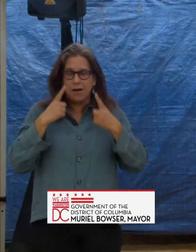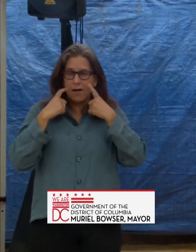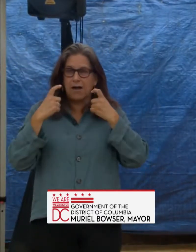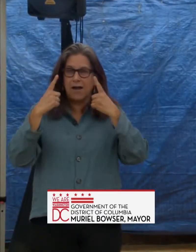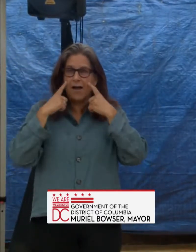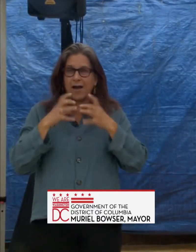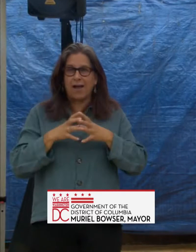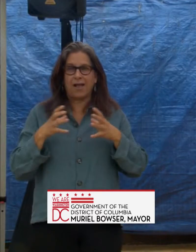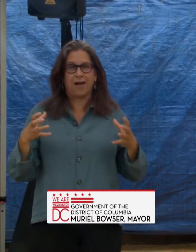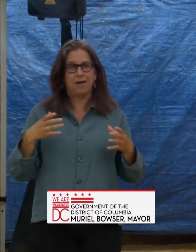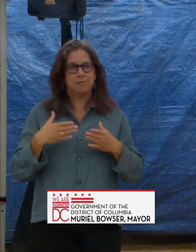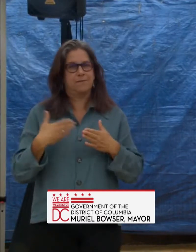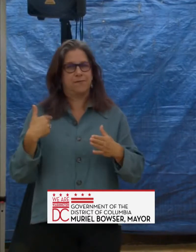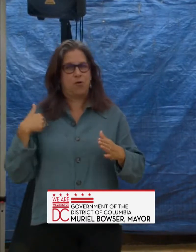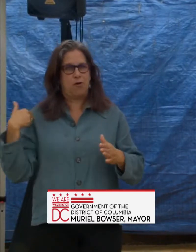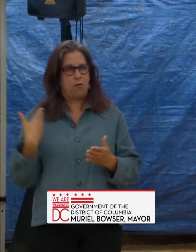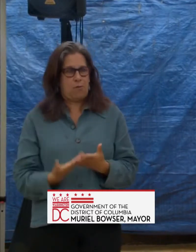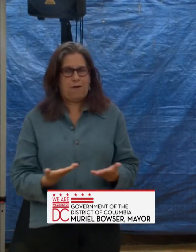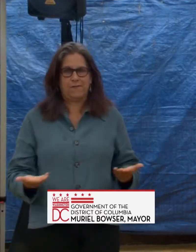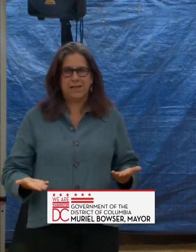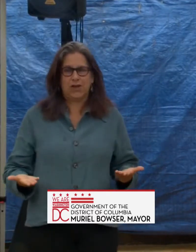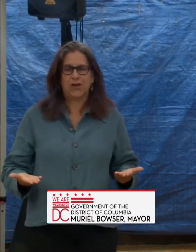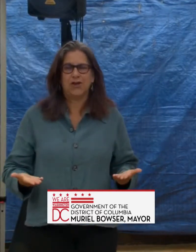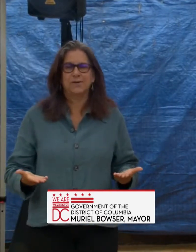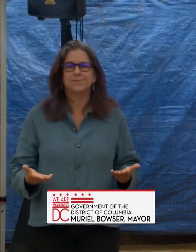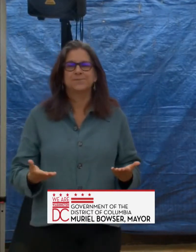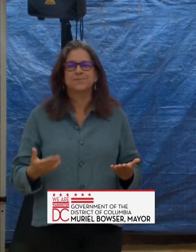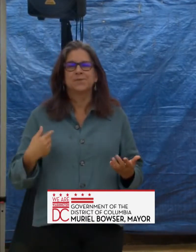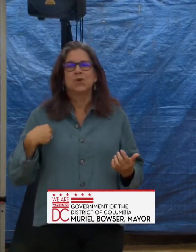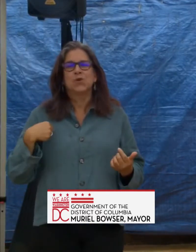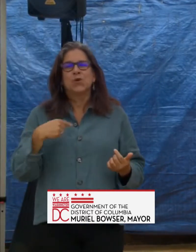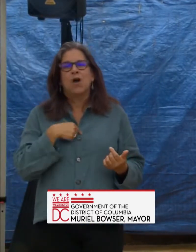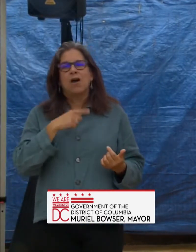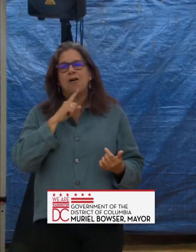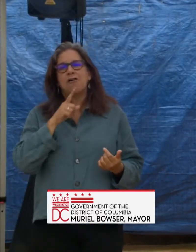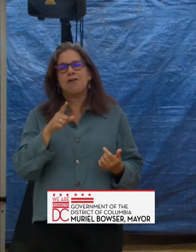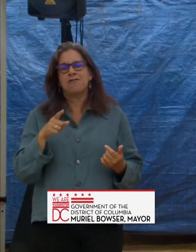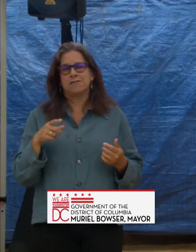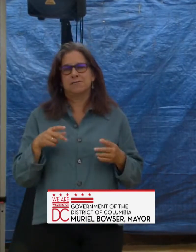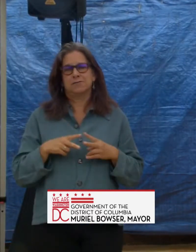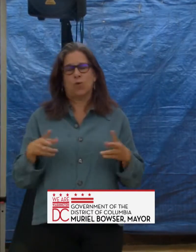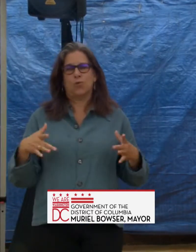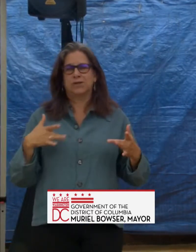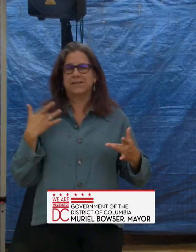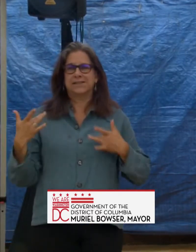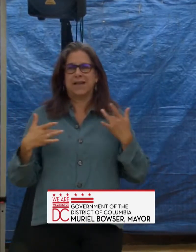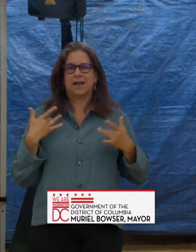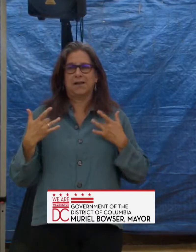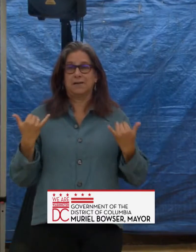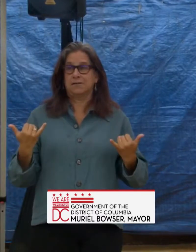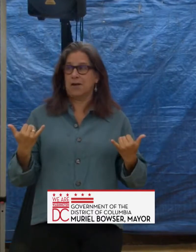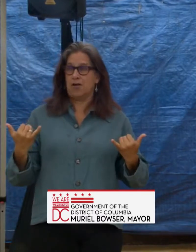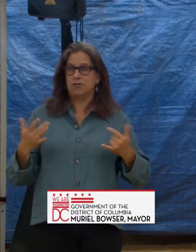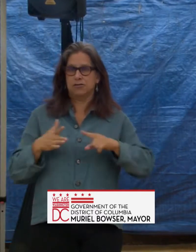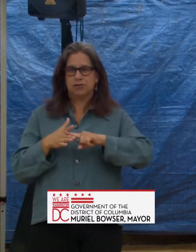AND WE ARE JUST VERY HAPPY TO SAY THAT THIS IS THE START OF SOMETHING SPECIAL.